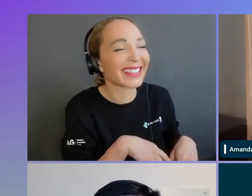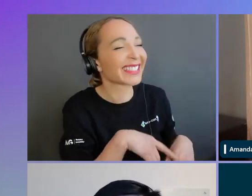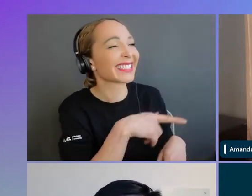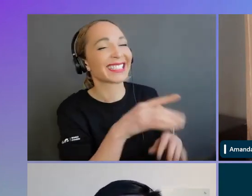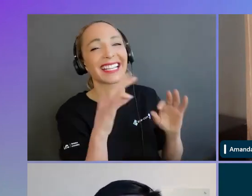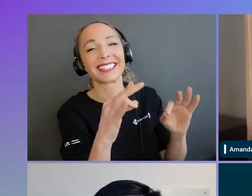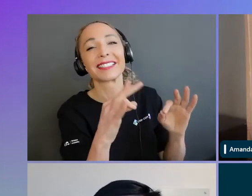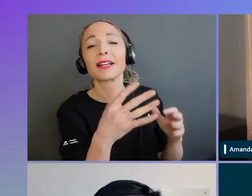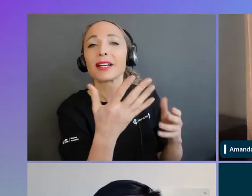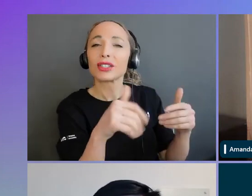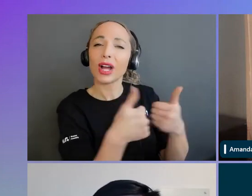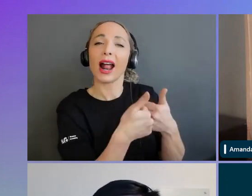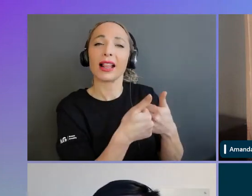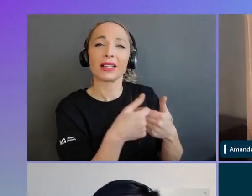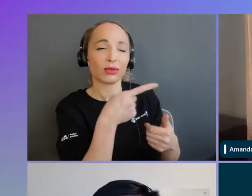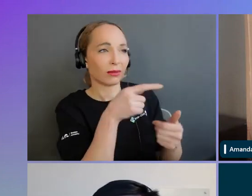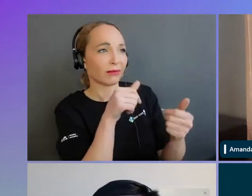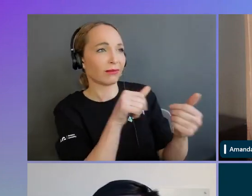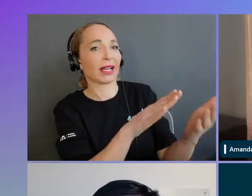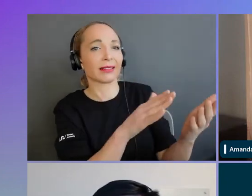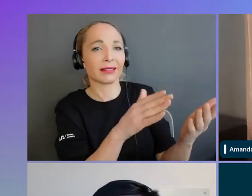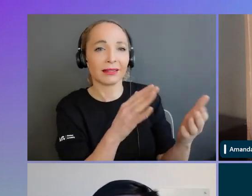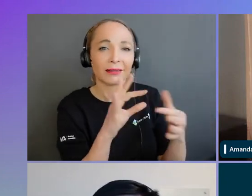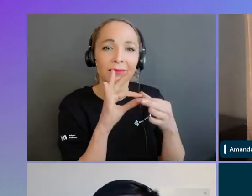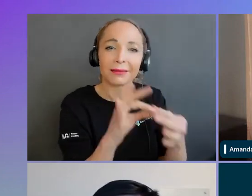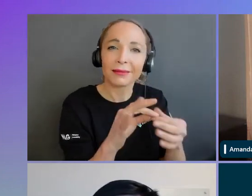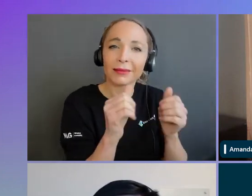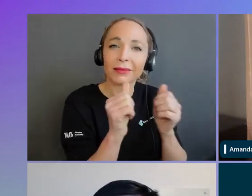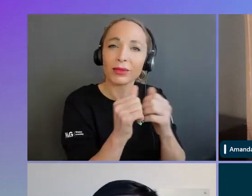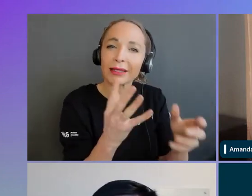did you face in integrating disability into your agile